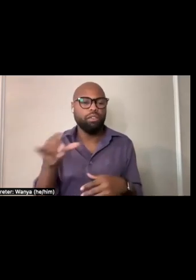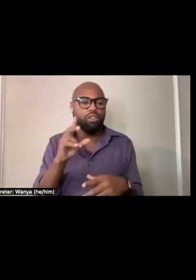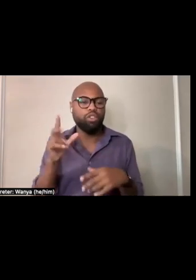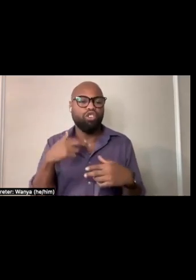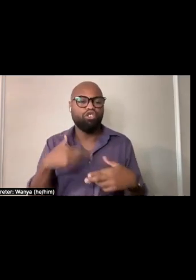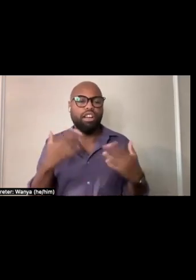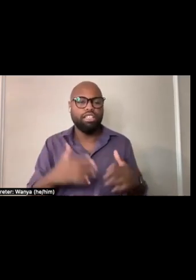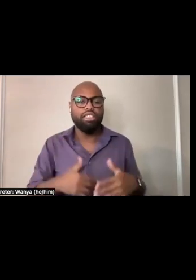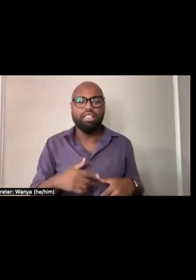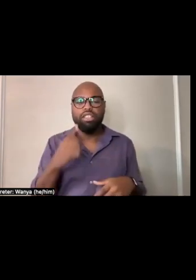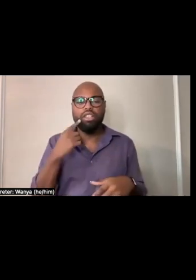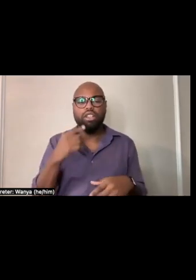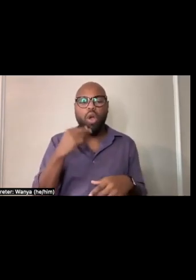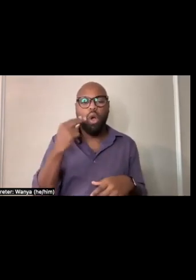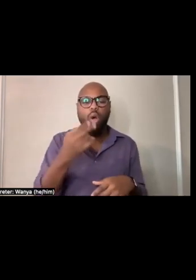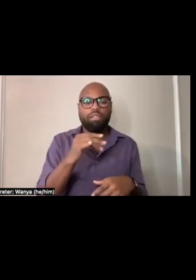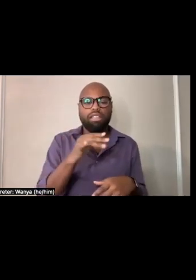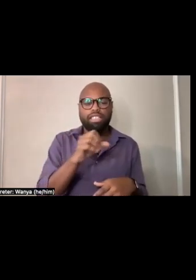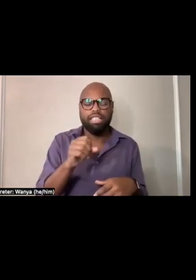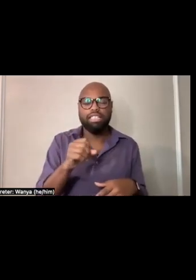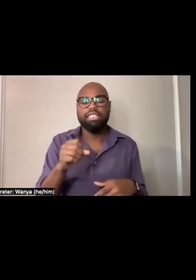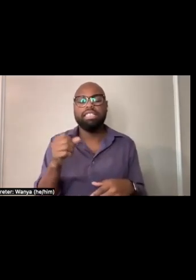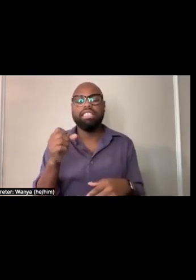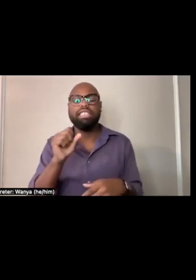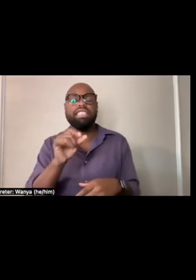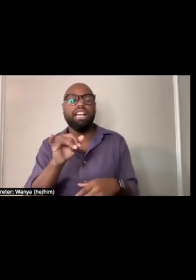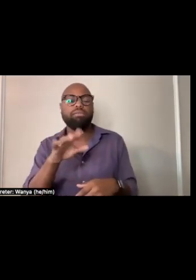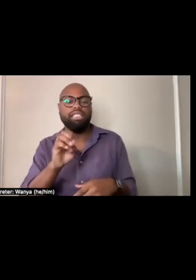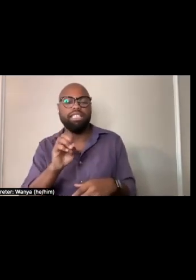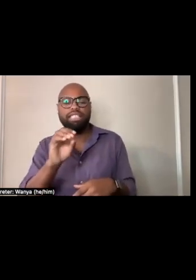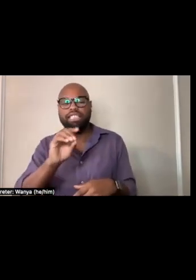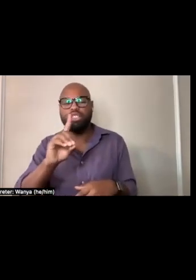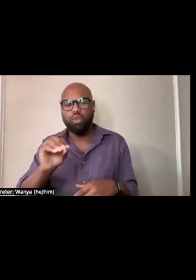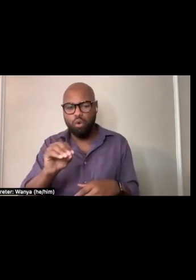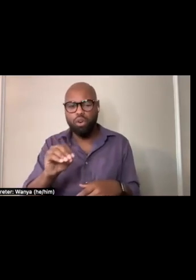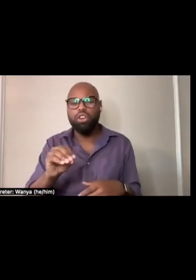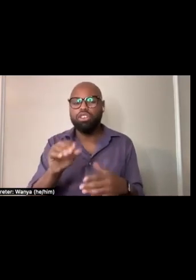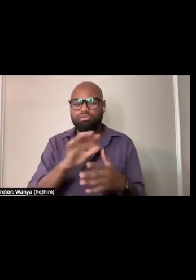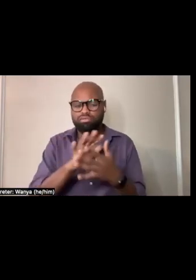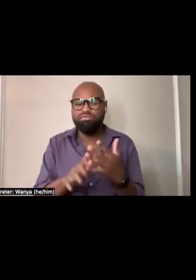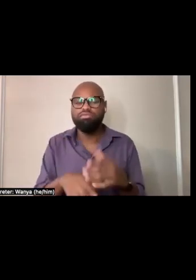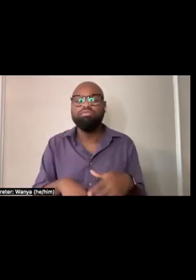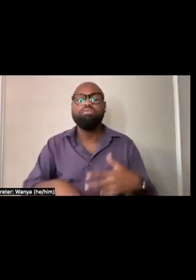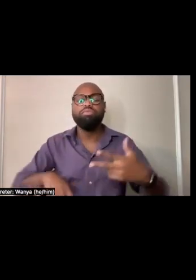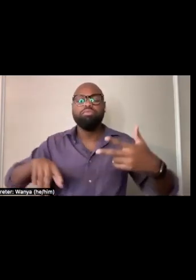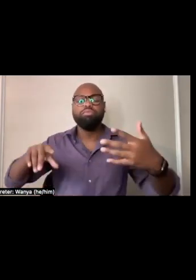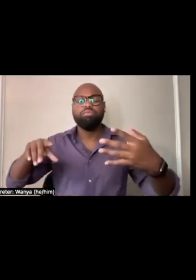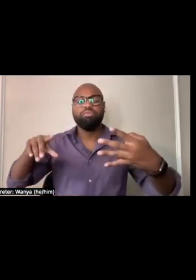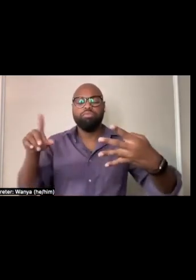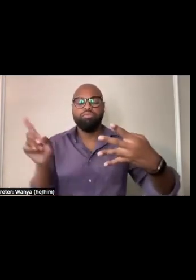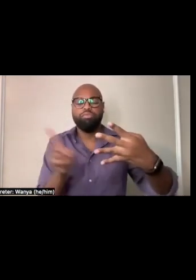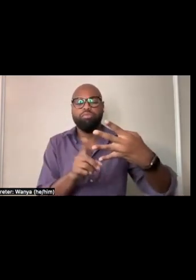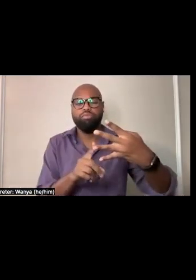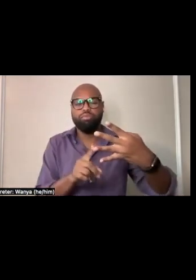homelessness, or justice involvement. Our third partner was an organization called East Bay Innovations,